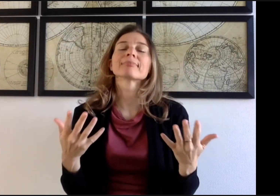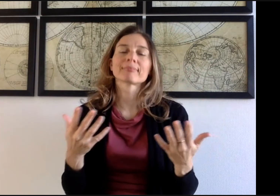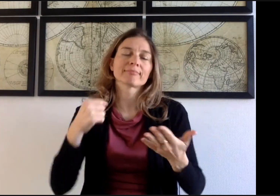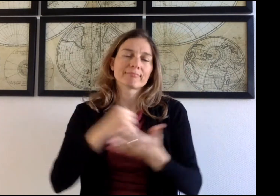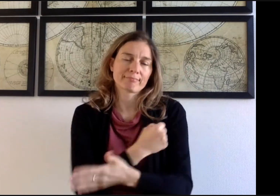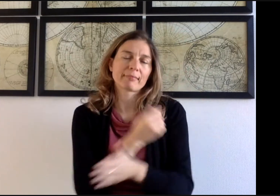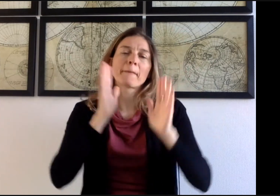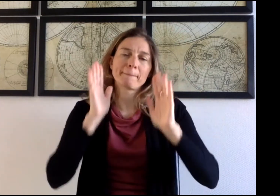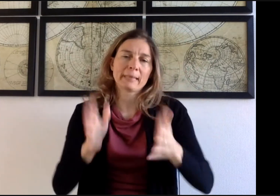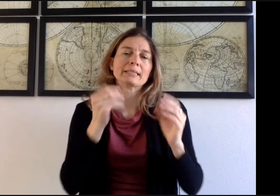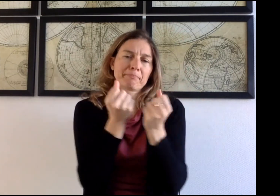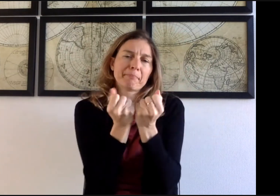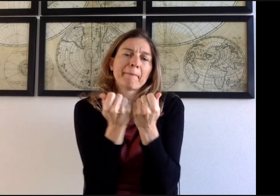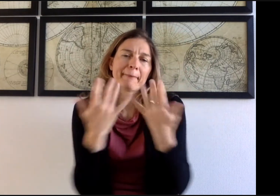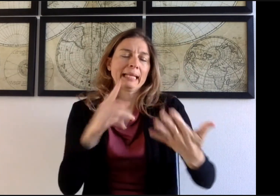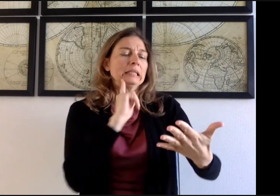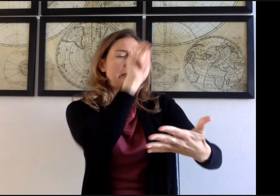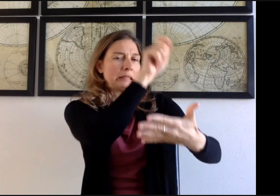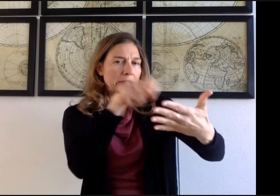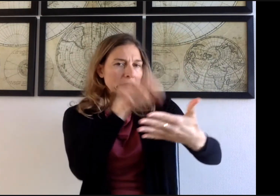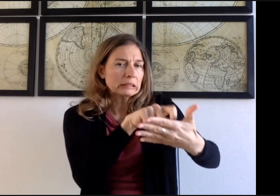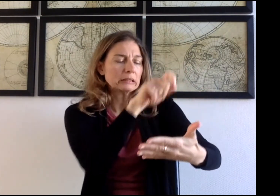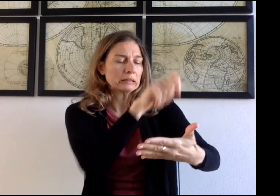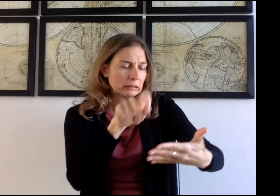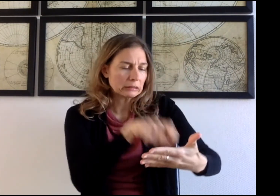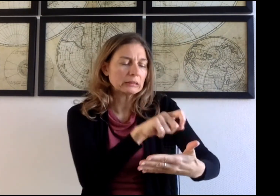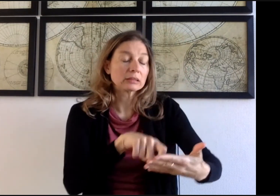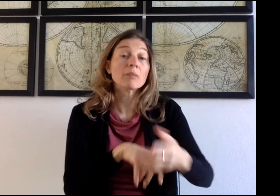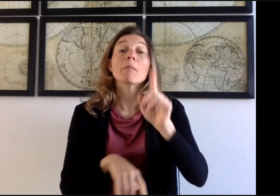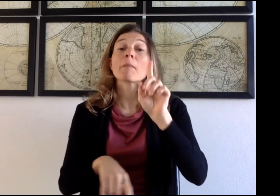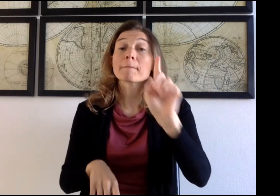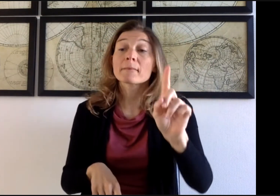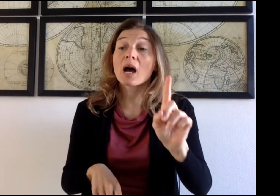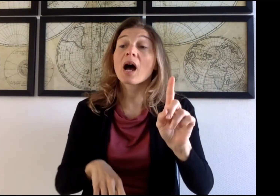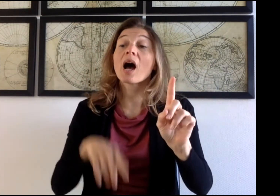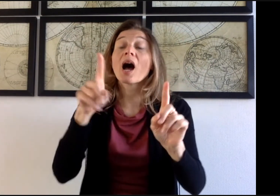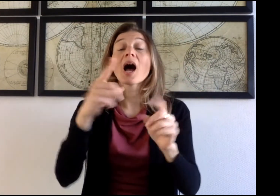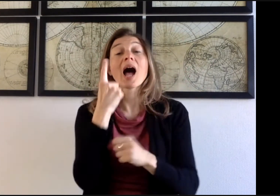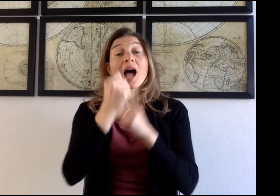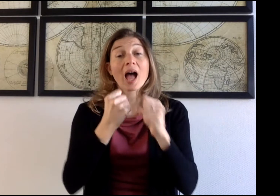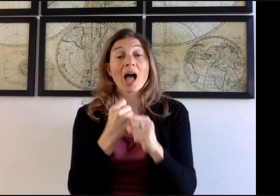We're going to do our AGA as an on line procedure,